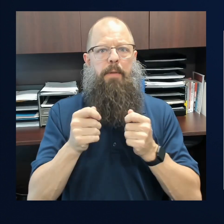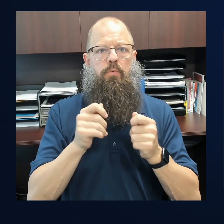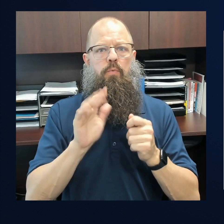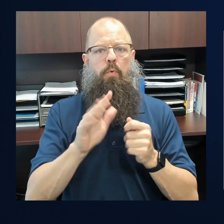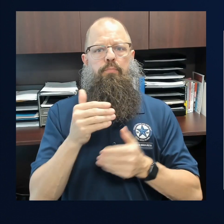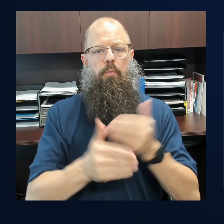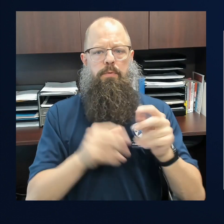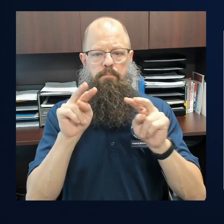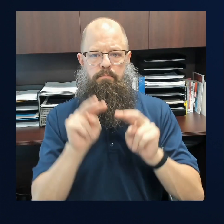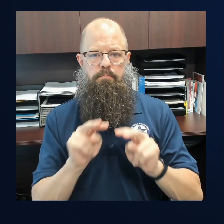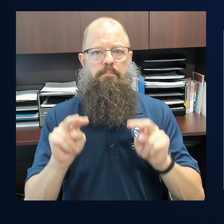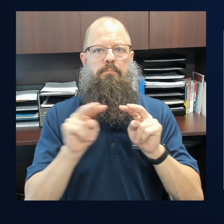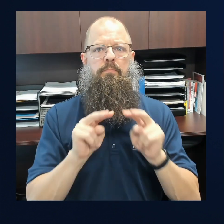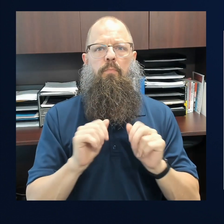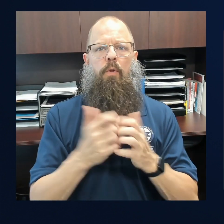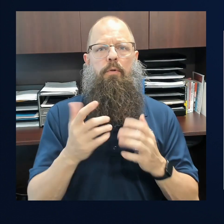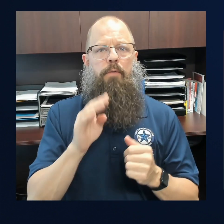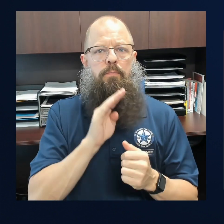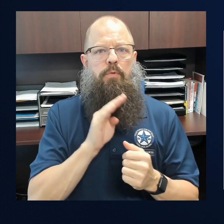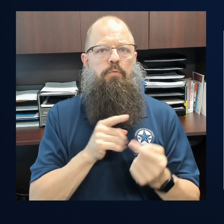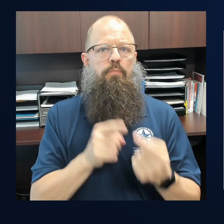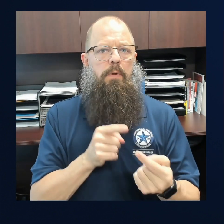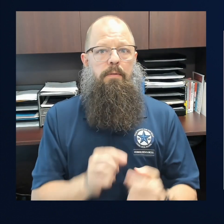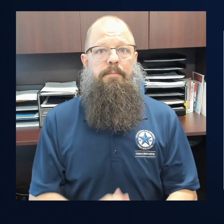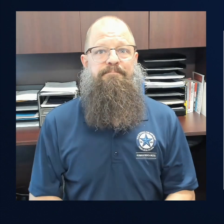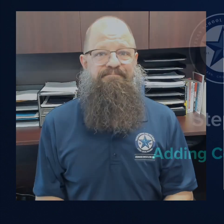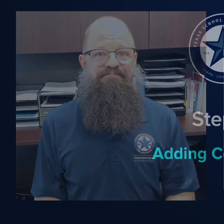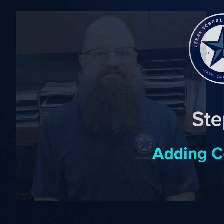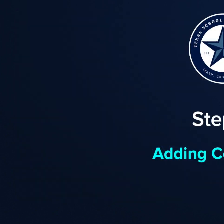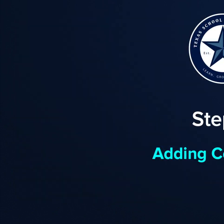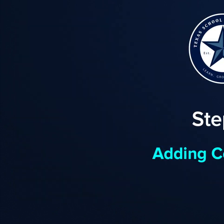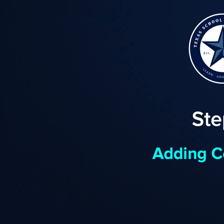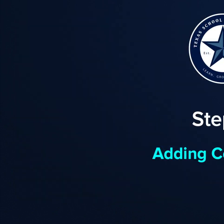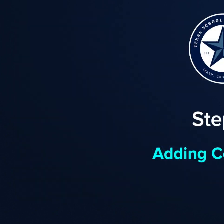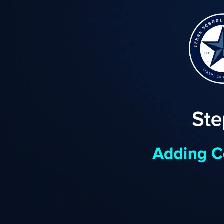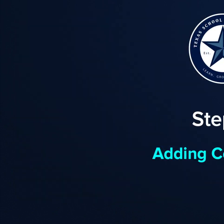so it's easier to manage the process as you go through it to lessen your frustrations and